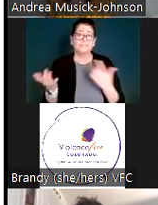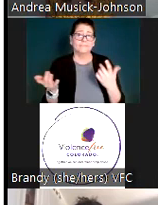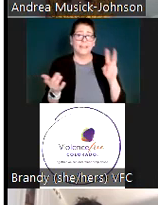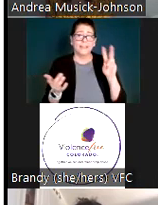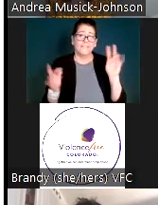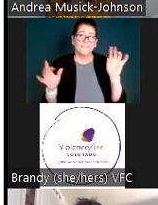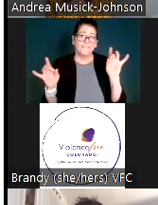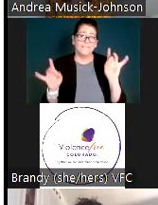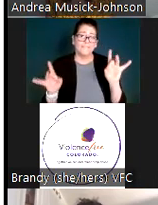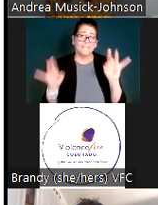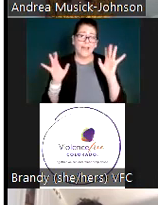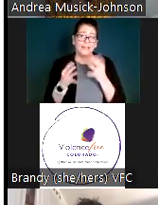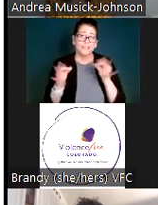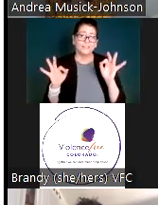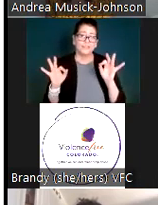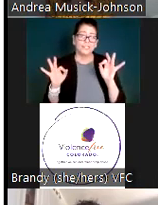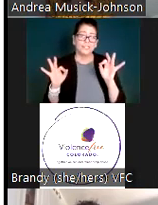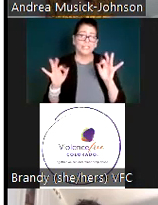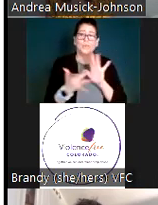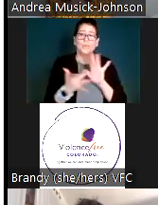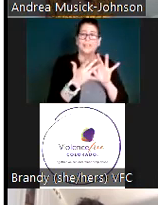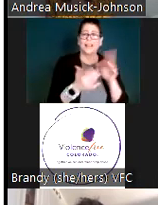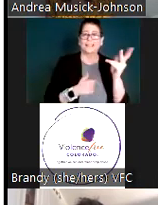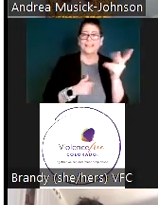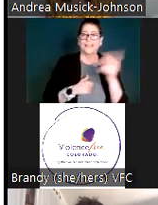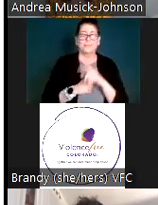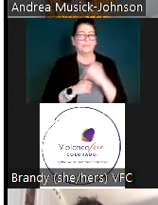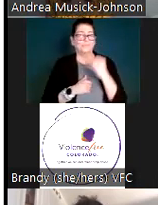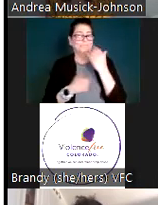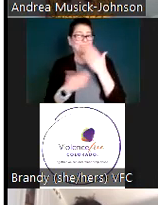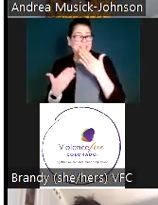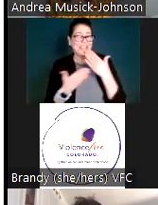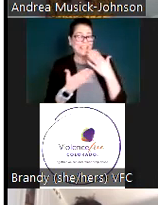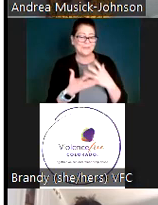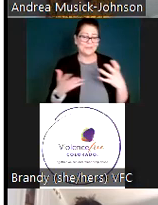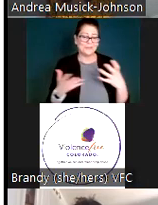message to them really quickly, if you need that. So thank you all so much for your attention